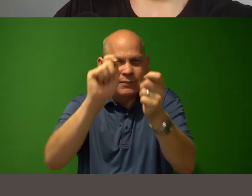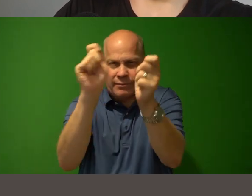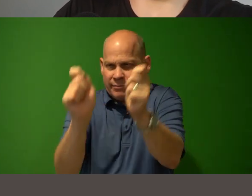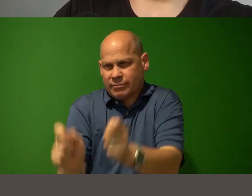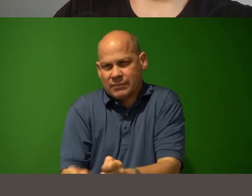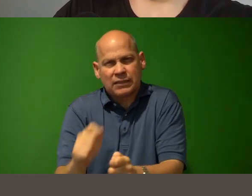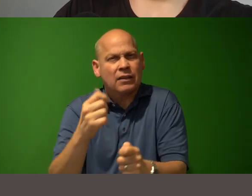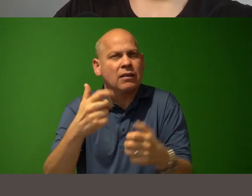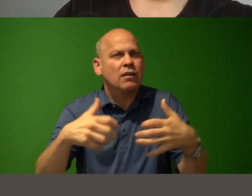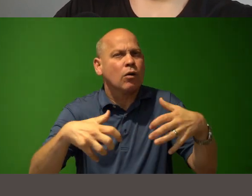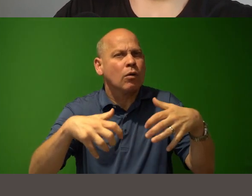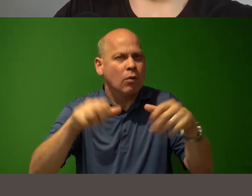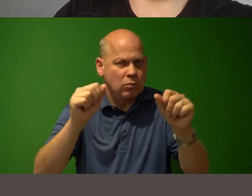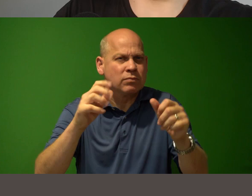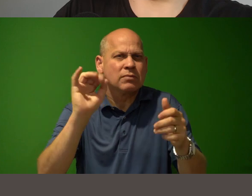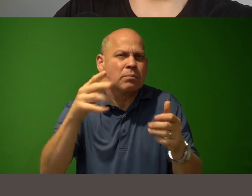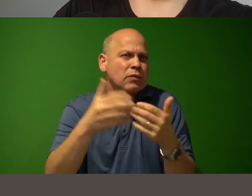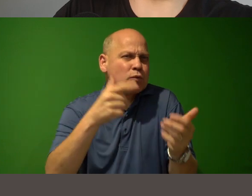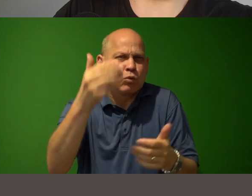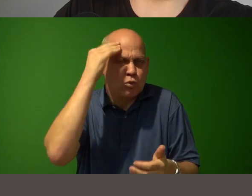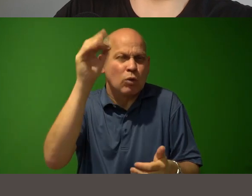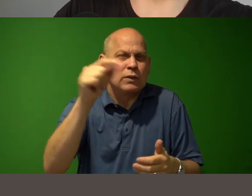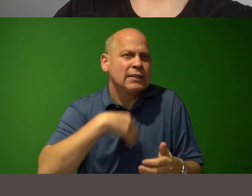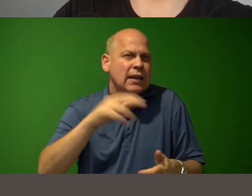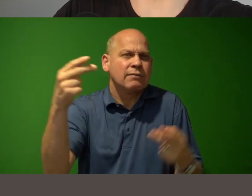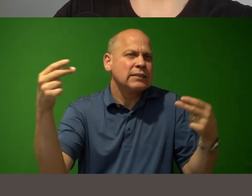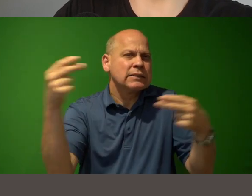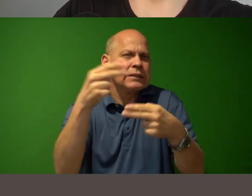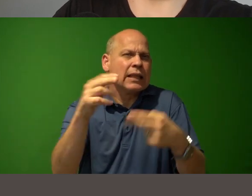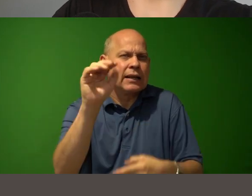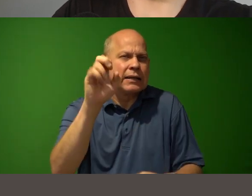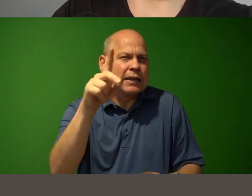on a repo and before you know it, you can have a slide deck of diagrams.